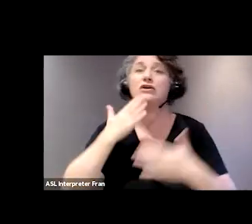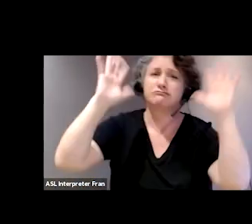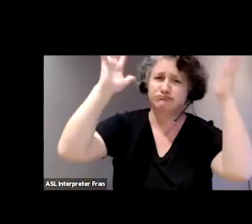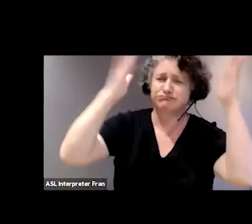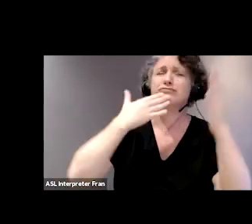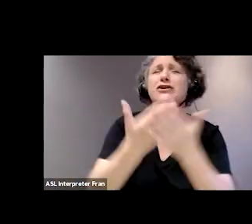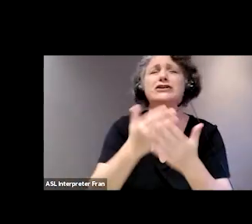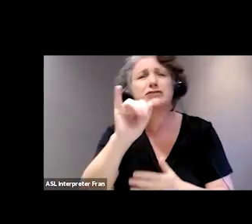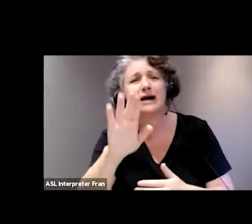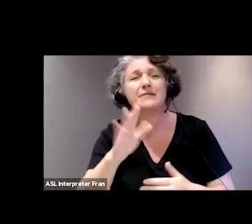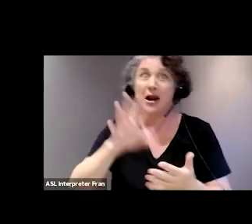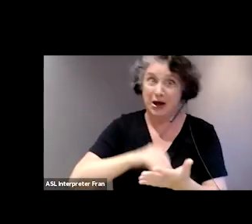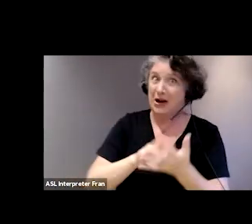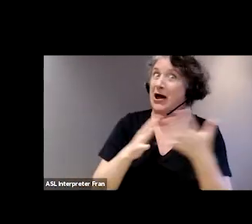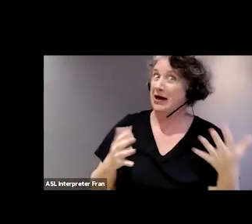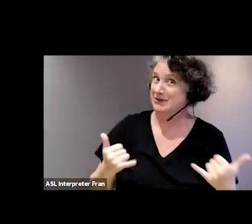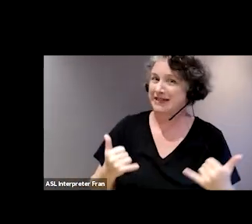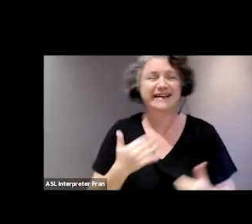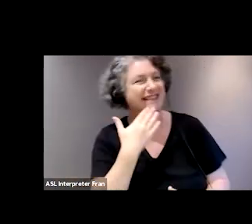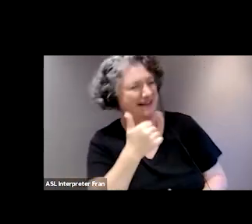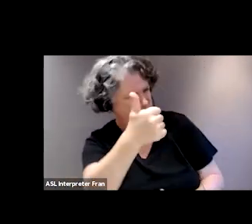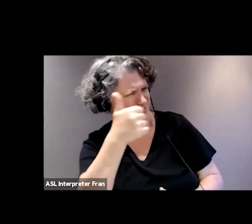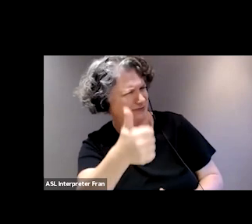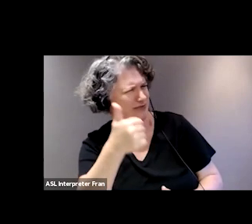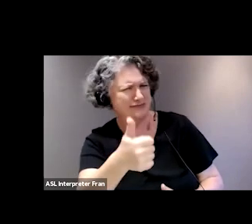know anybody with a disability that hasn't been vaccinated yet or anybody who might